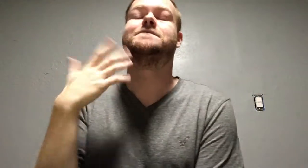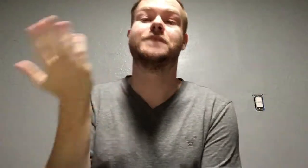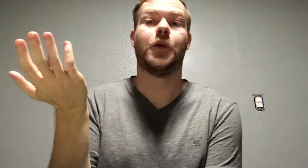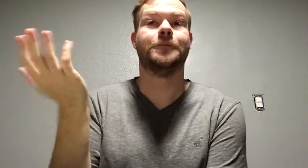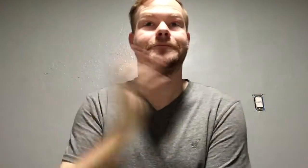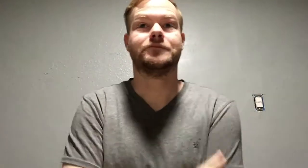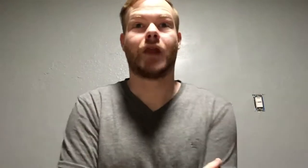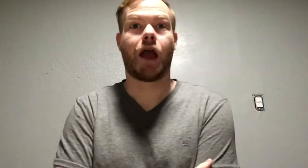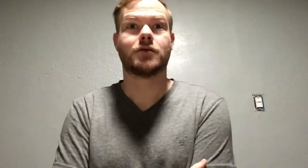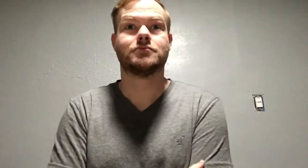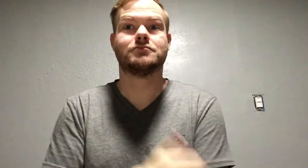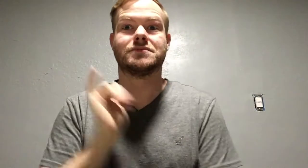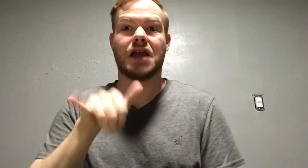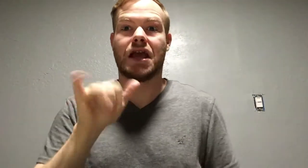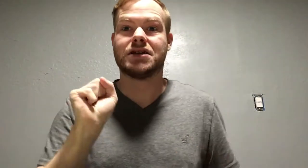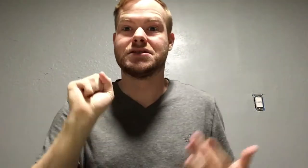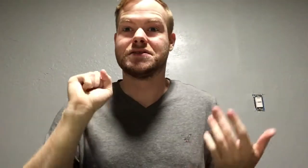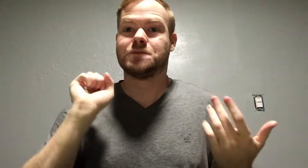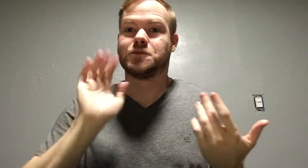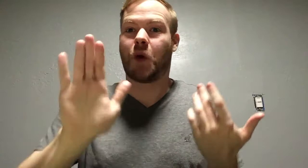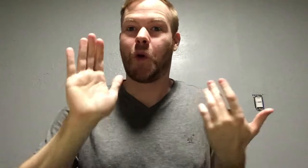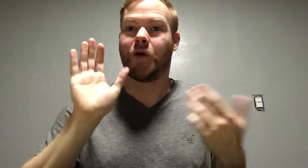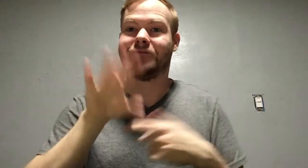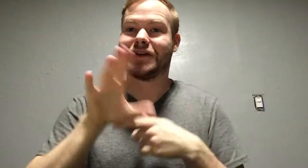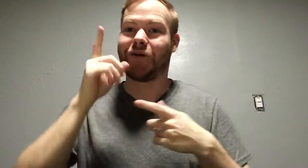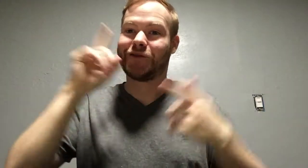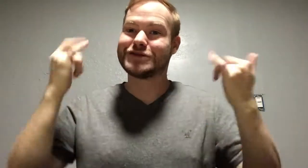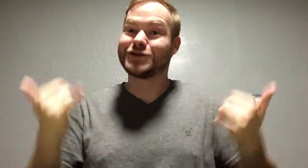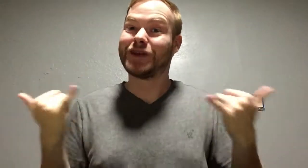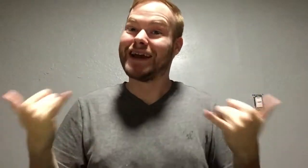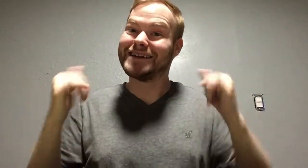So. Yeah. That is your video for today!